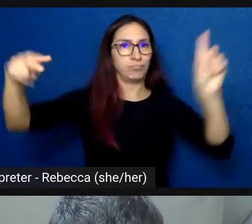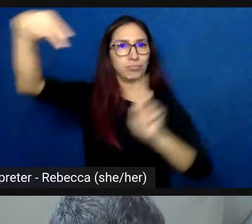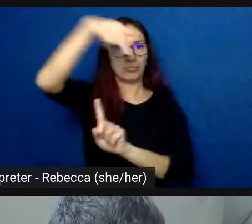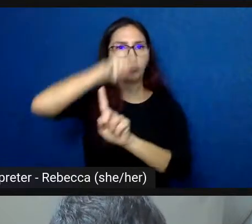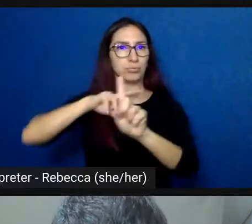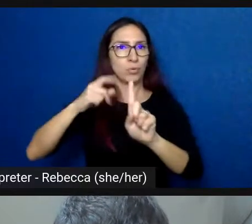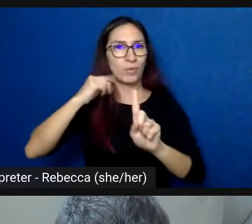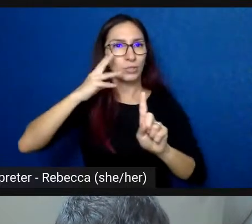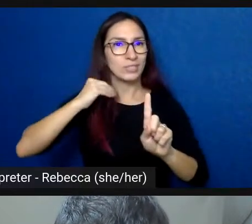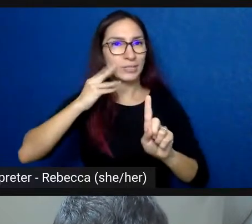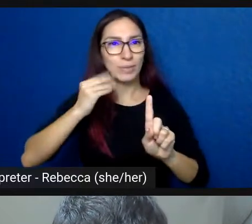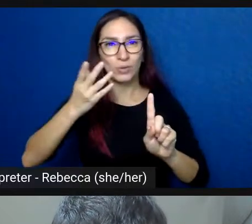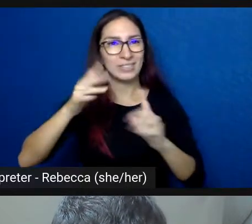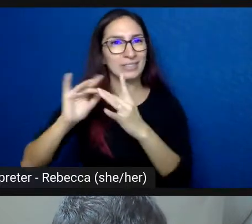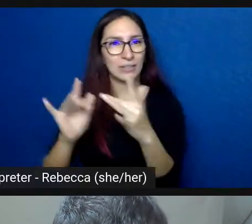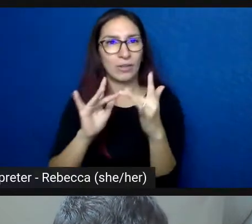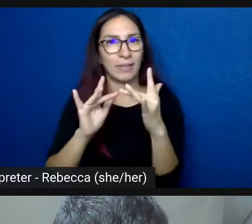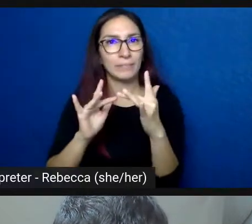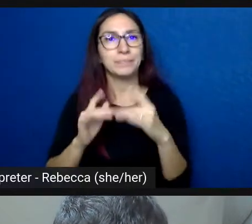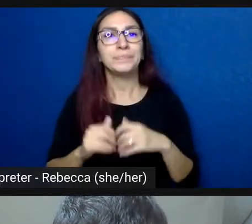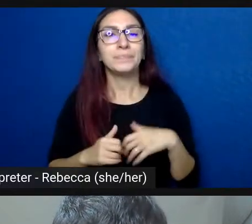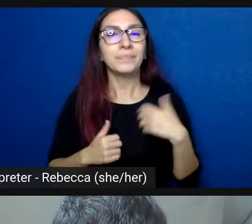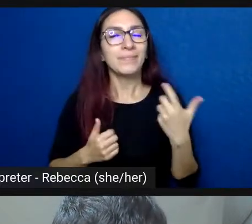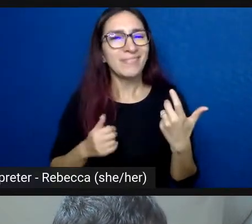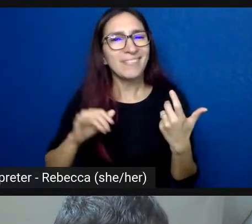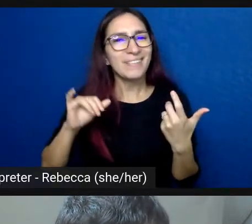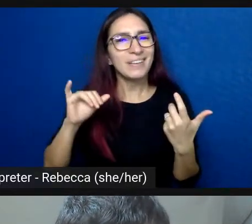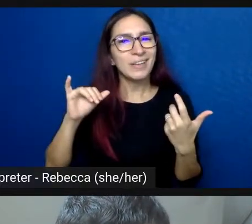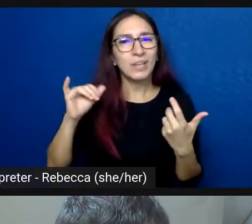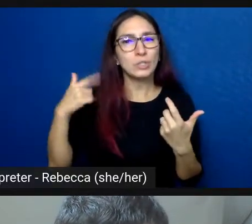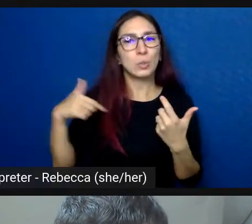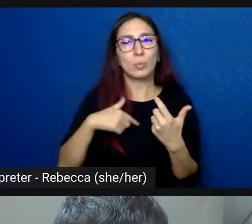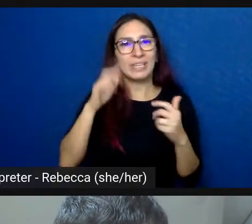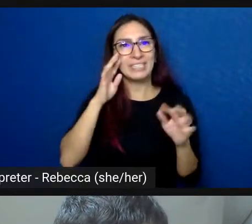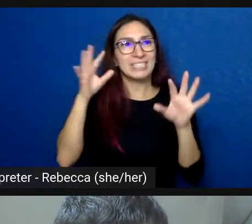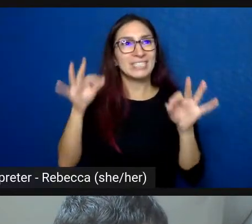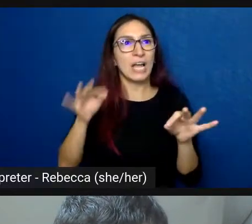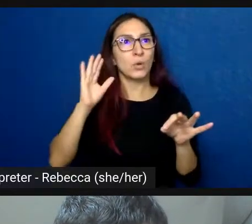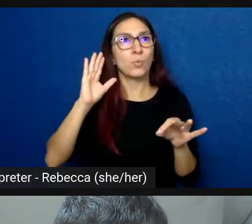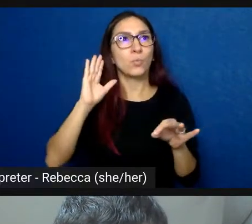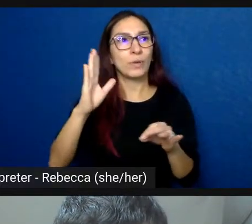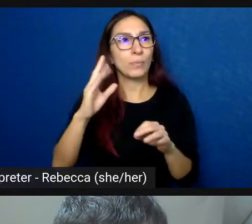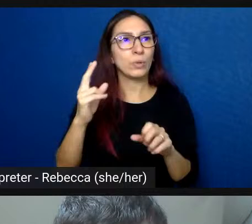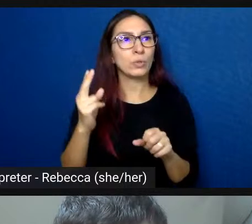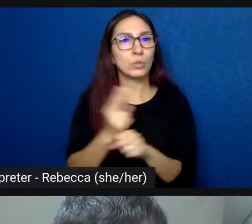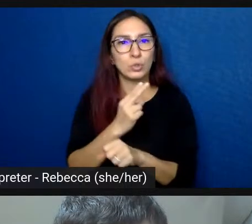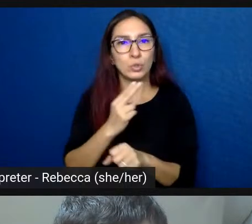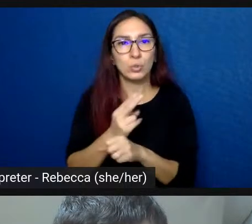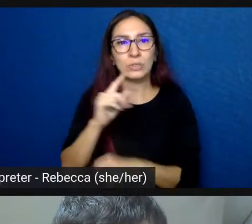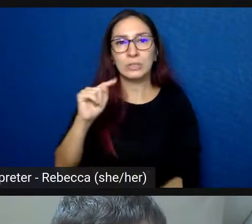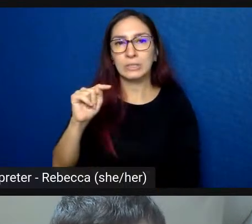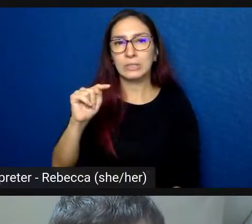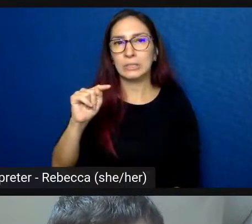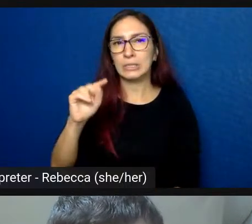It is just different ways of experiencing. And I love the fact that